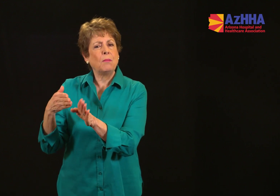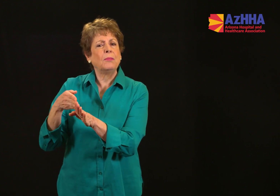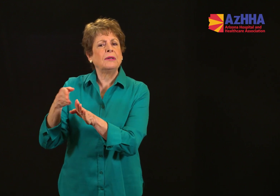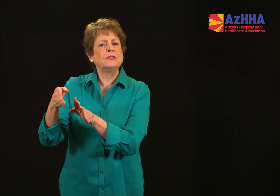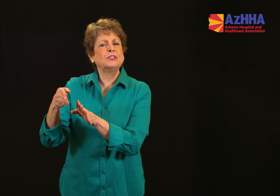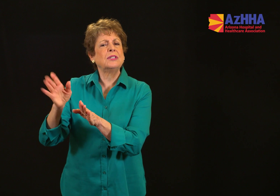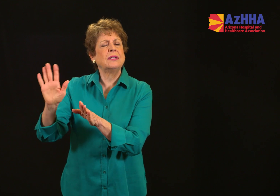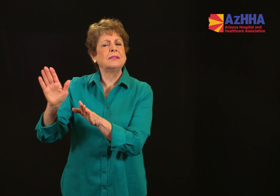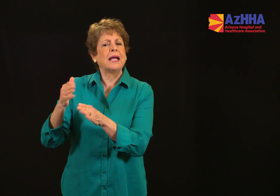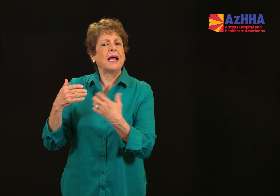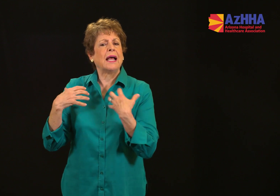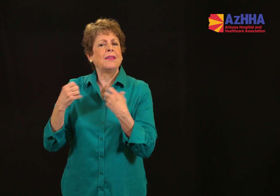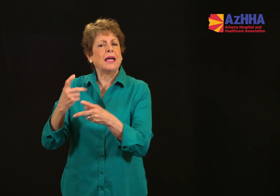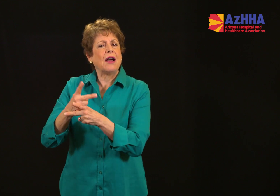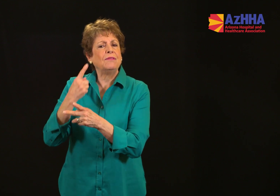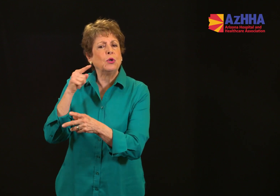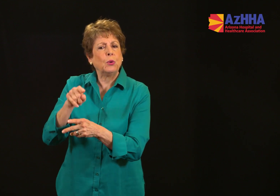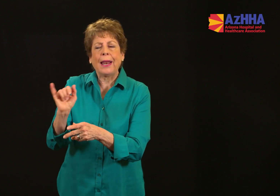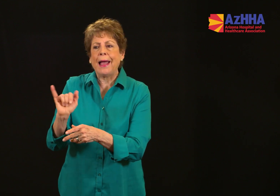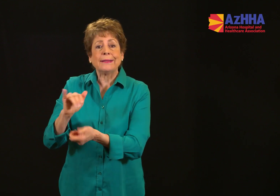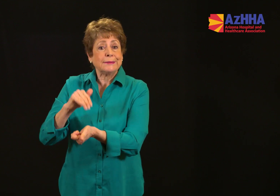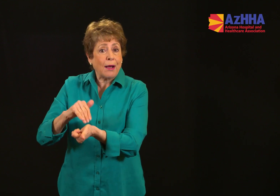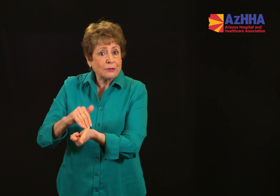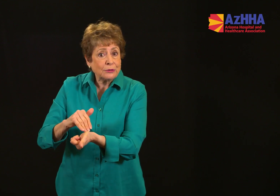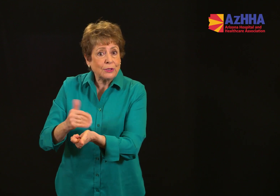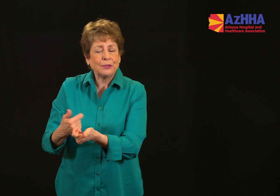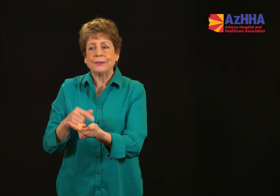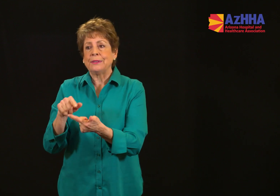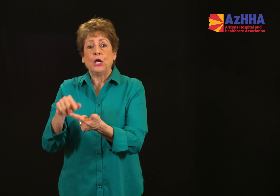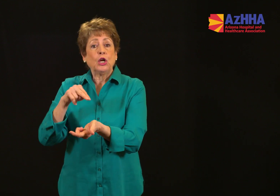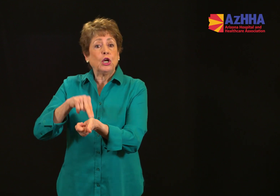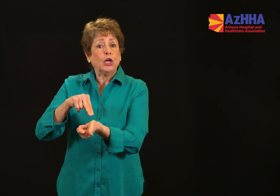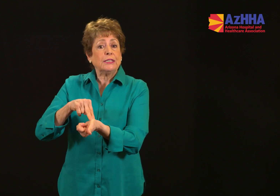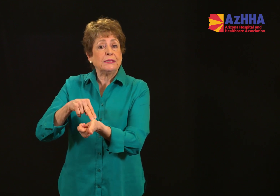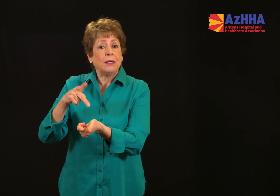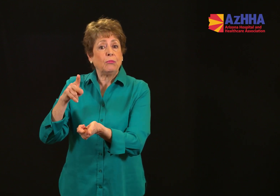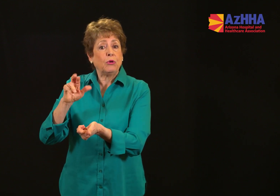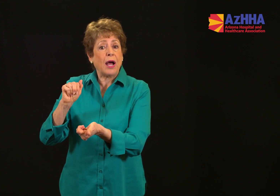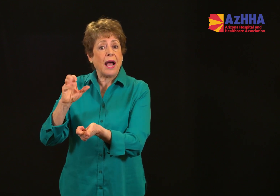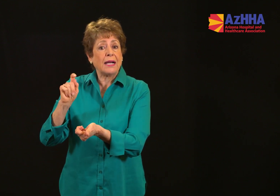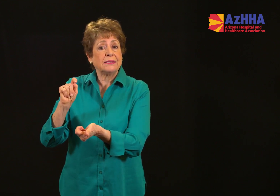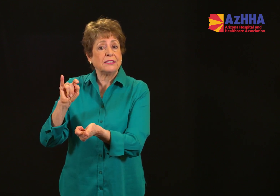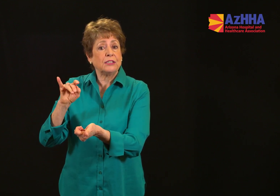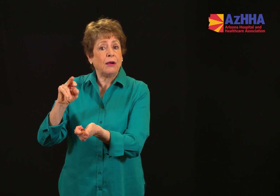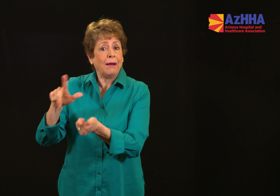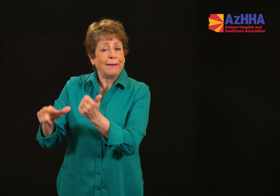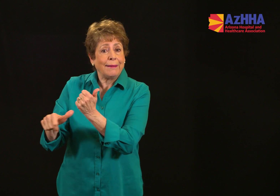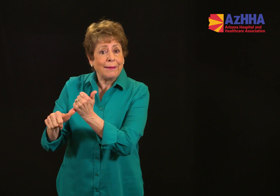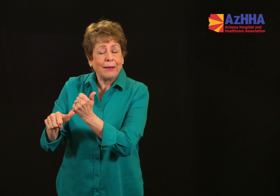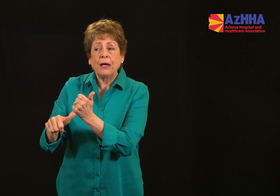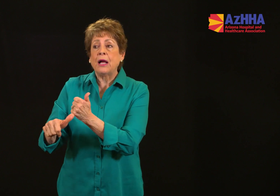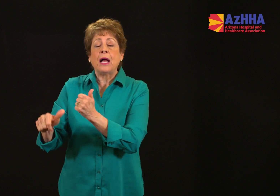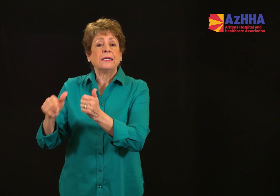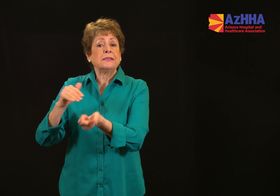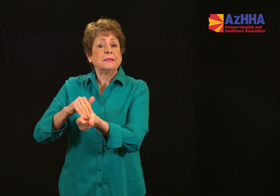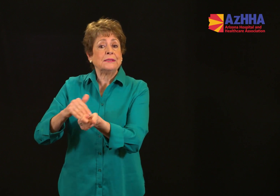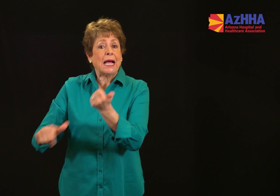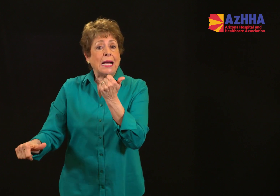such as a physician, nurse practitioner or physician assistant during a conversation with an individual